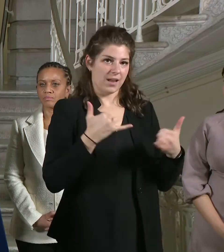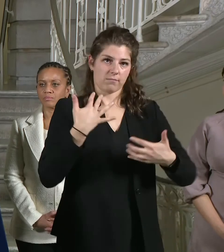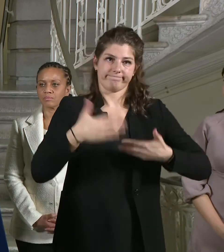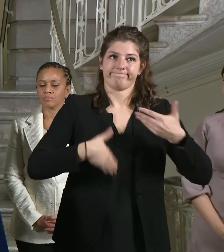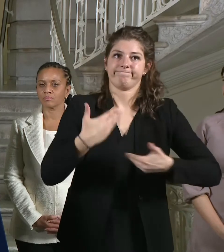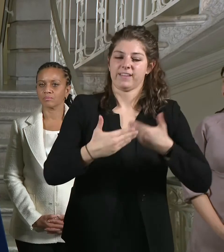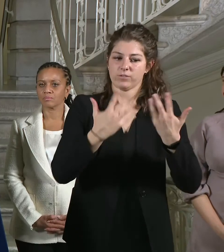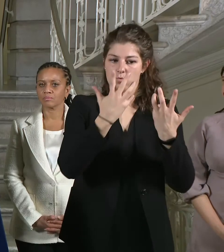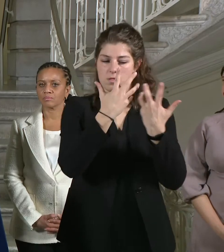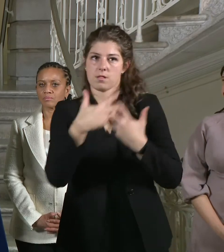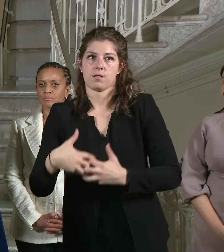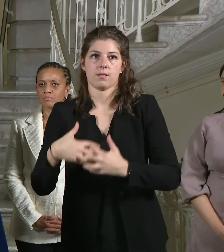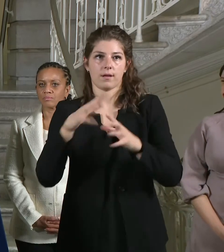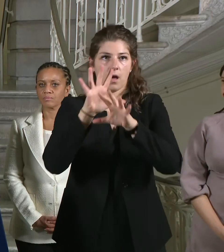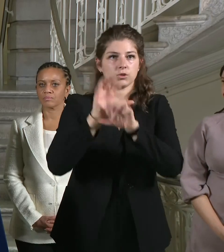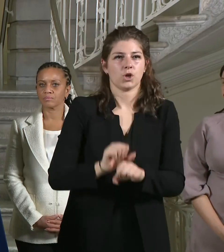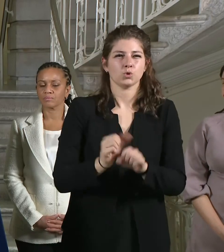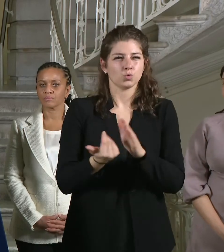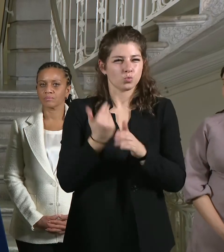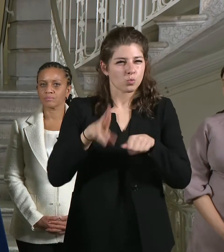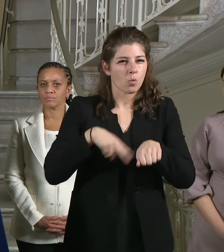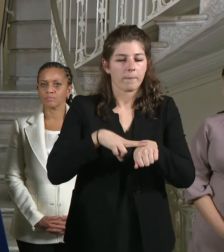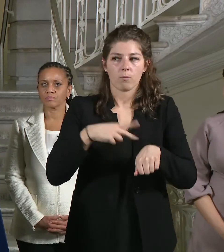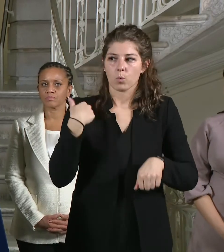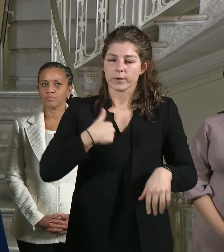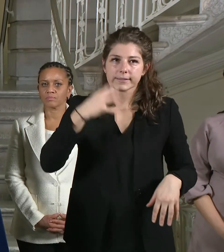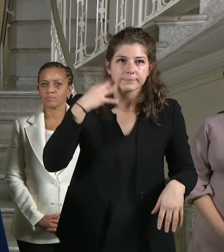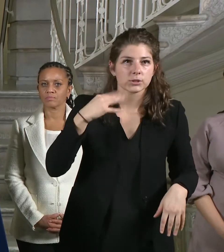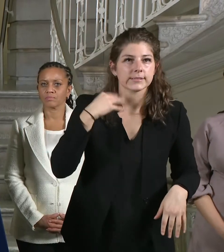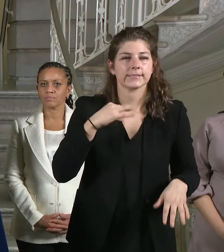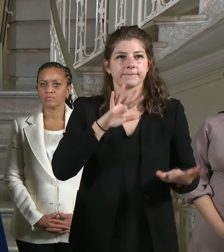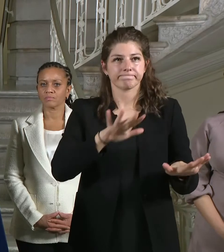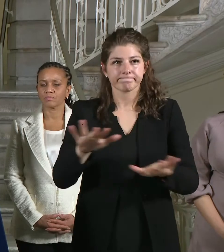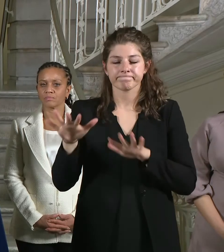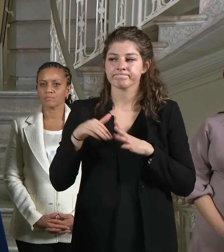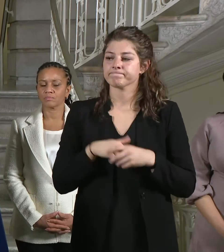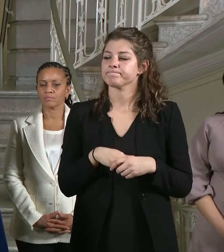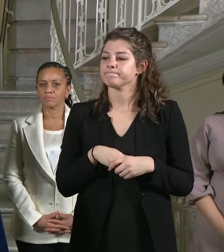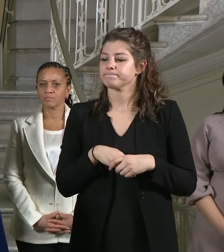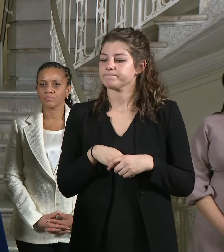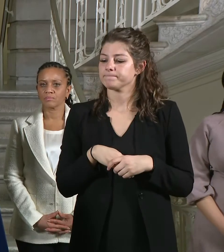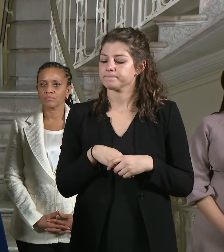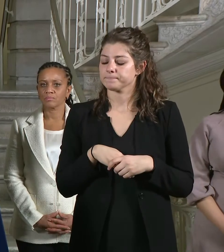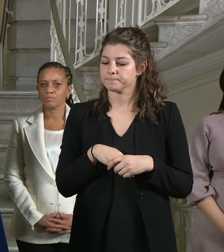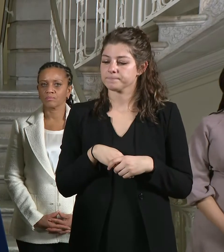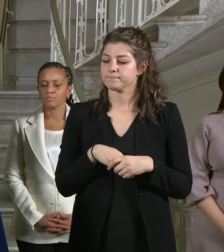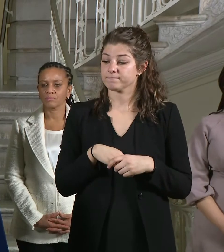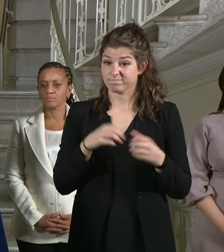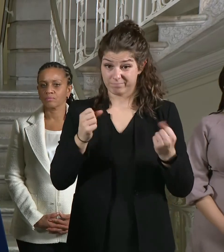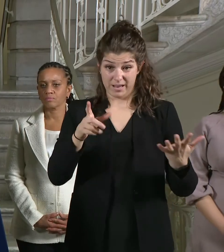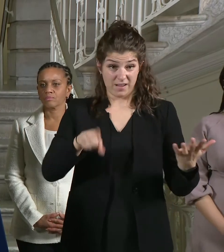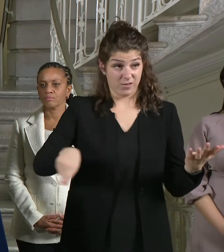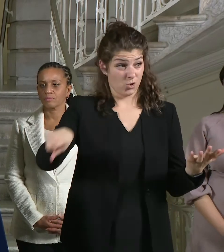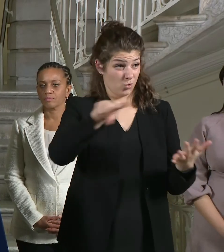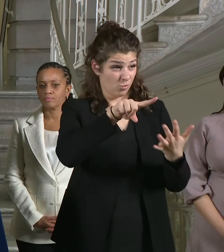REASONS. WE ENTERED A NEW NORM IN POST PANDEMIC SO WE HAVE TO ADJUST